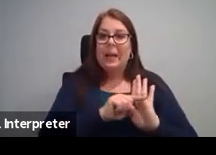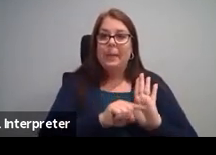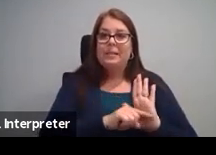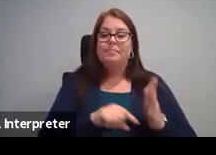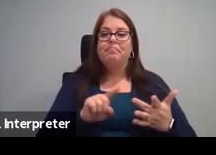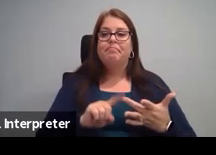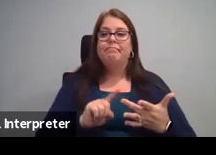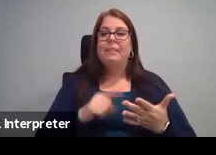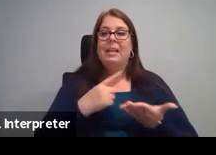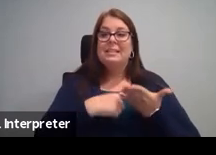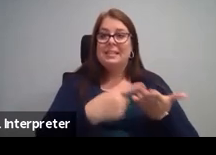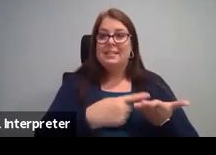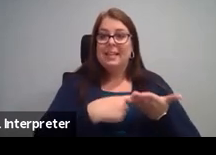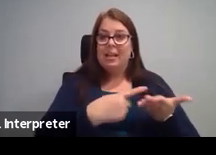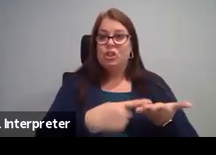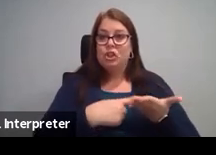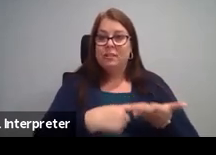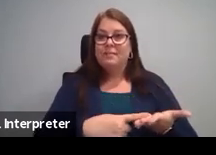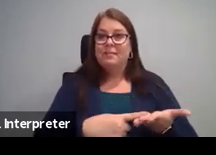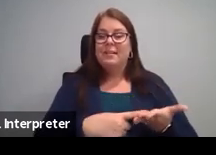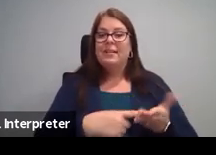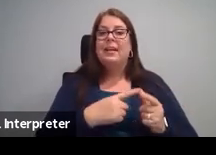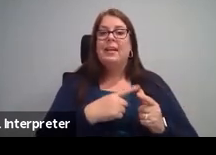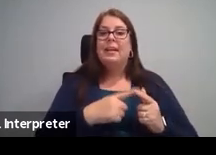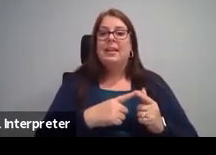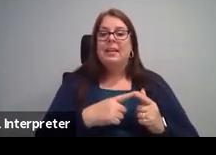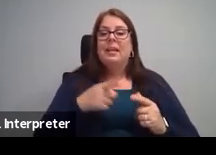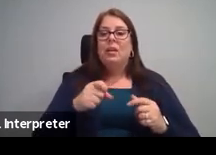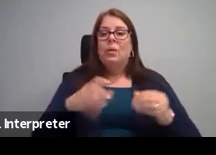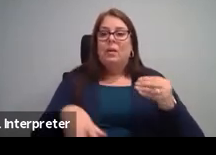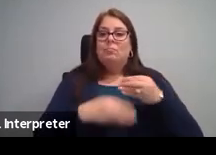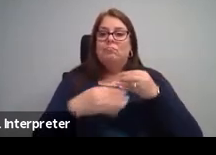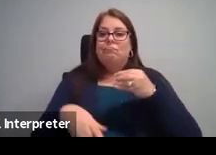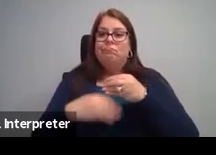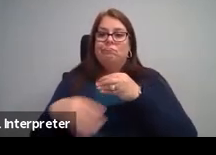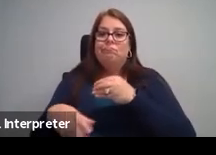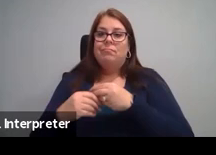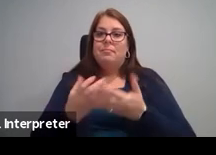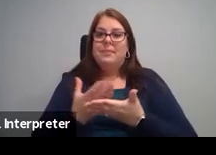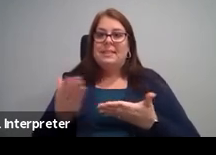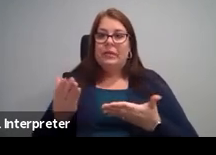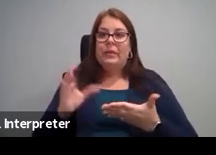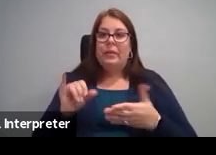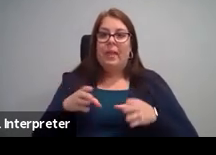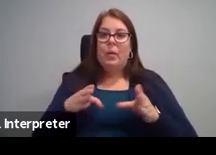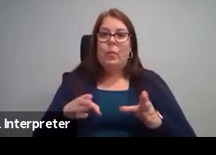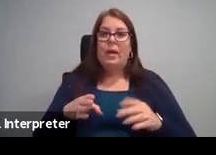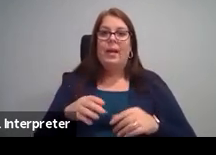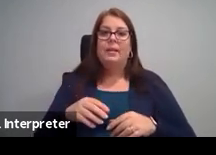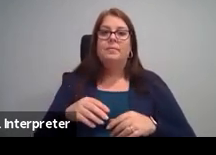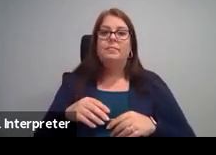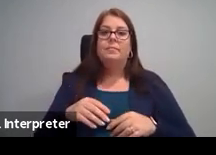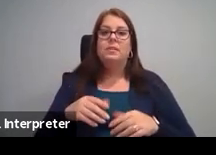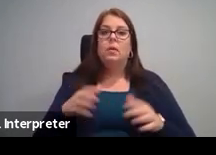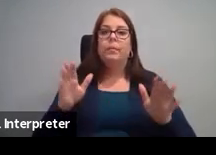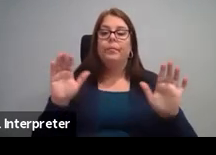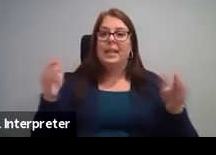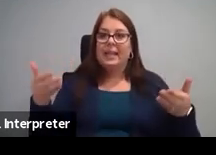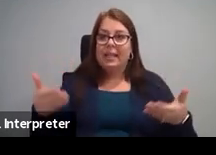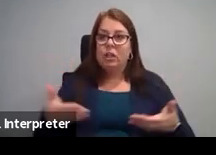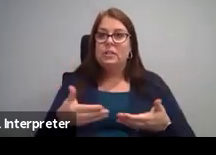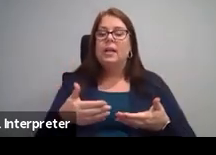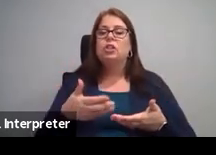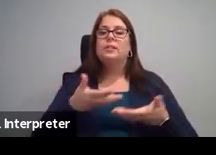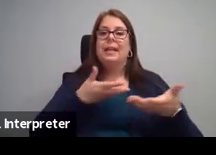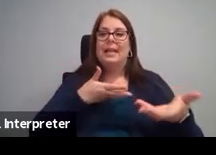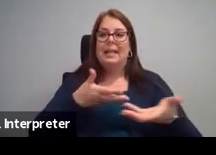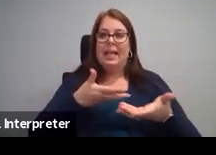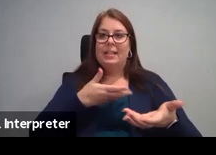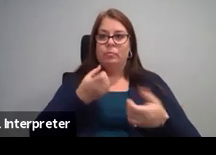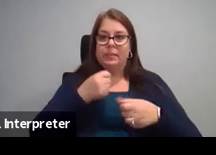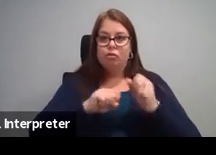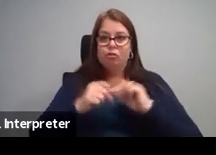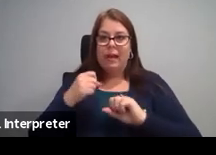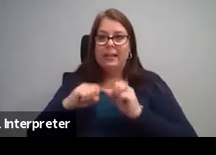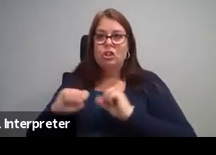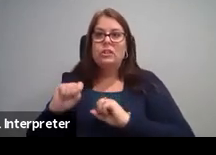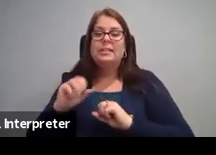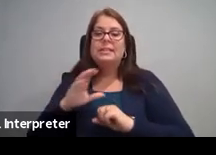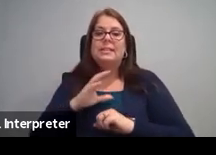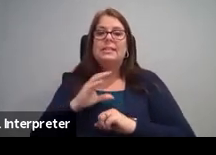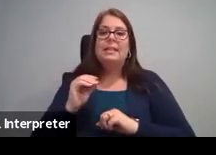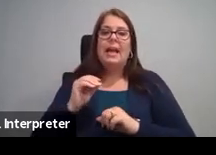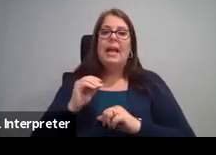Cathy Reznicek: And you can build out the materials this way so you can see again, we have an introduction. We have engagement strategies and we have per module. So